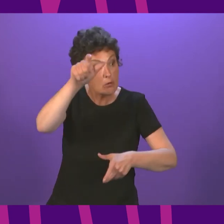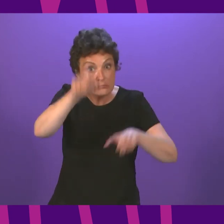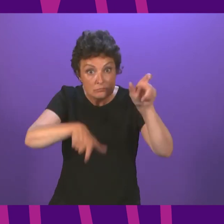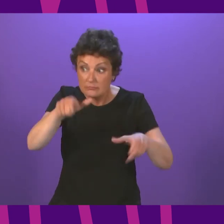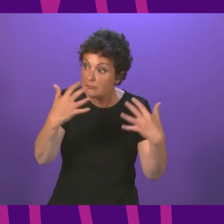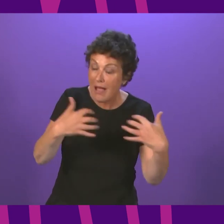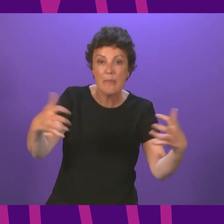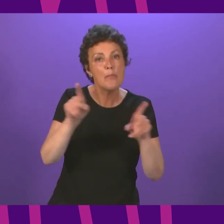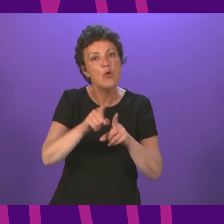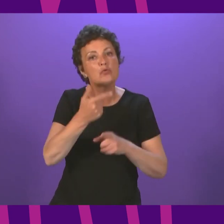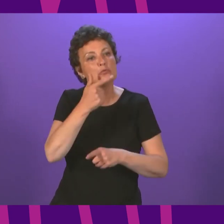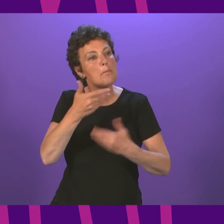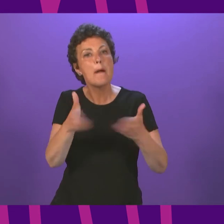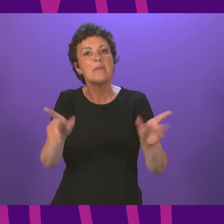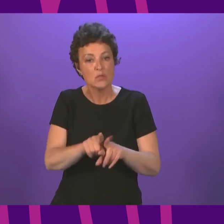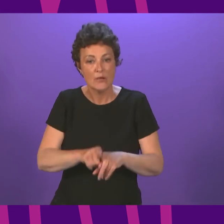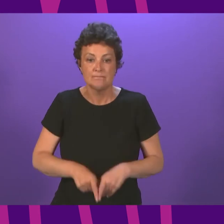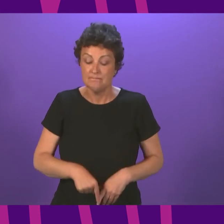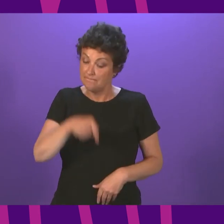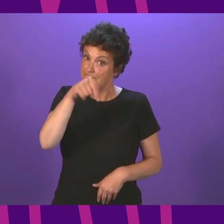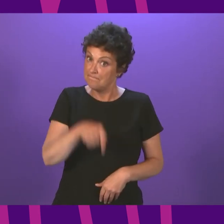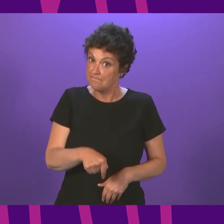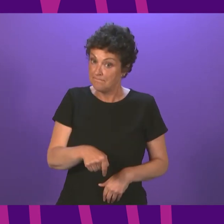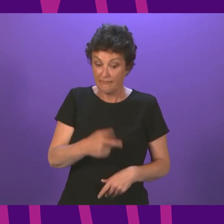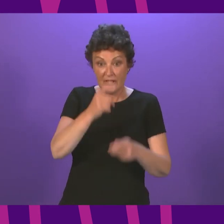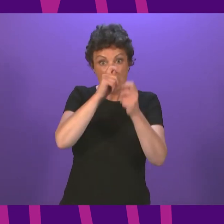That confusion and lack of consistency cut right across the Government’s approach to